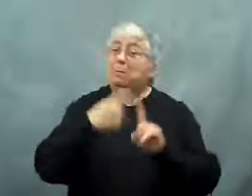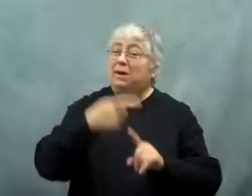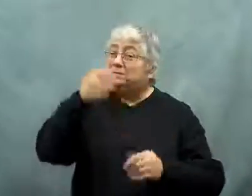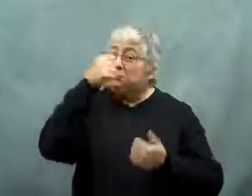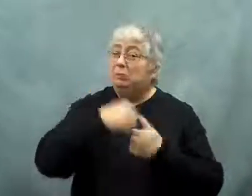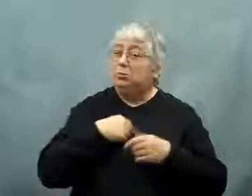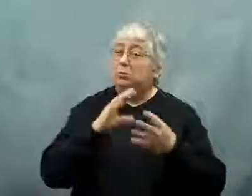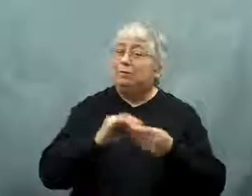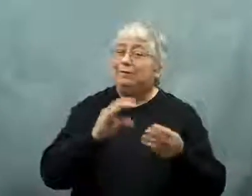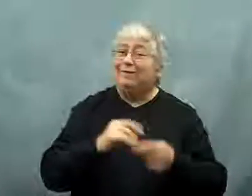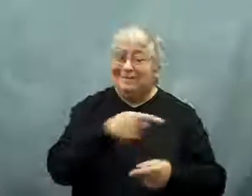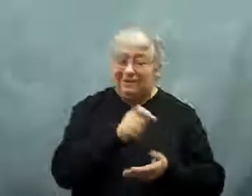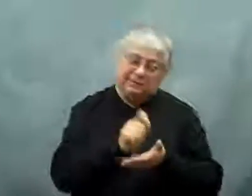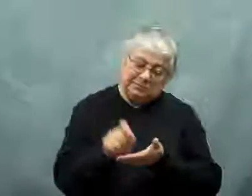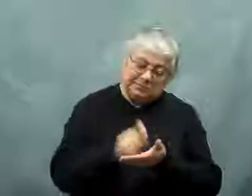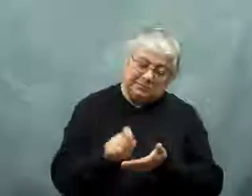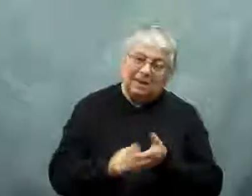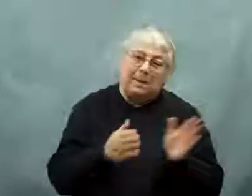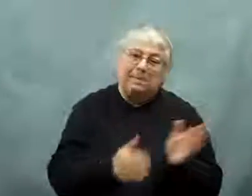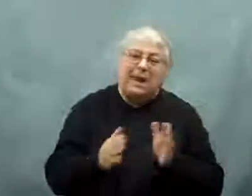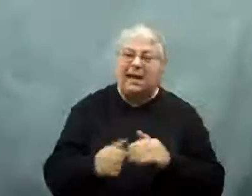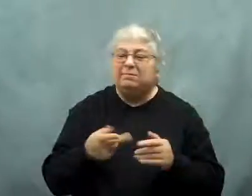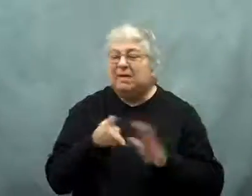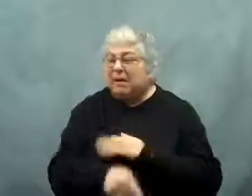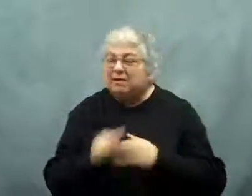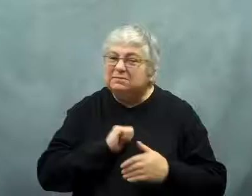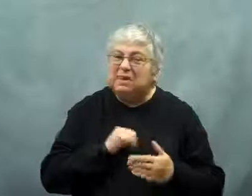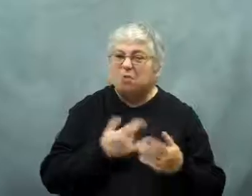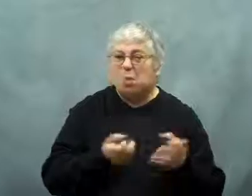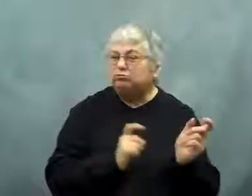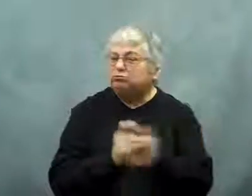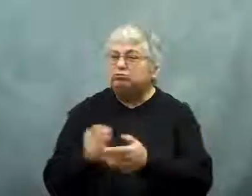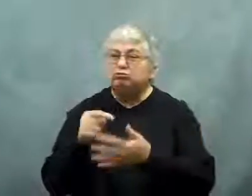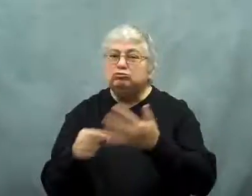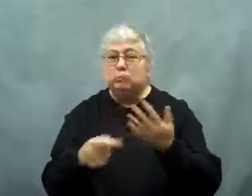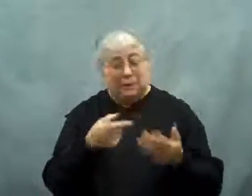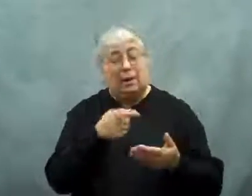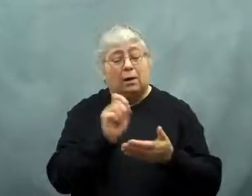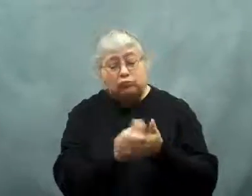Remember the suicide note I mentioned earlier that Spengler wrote?